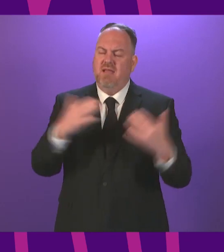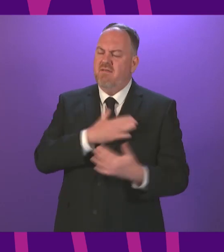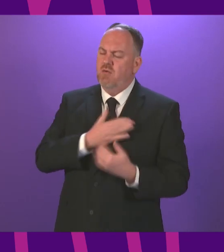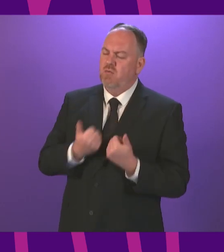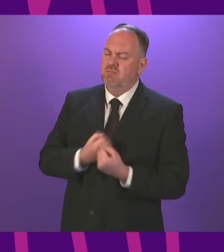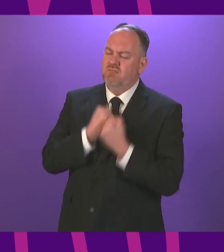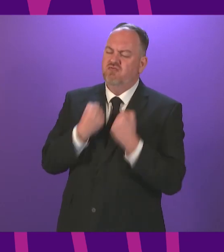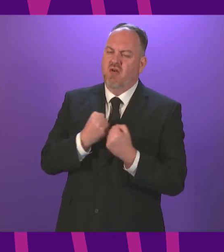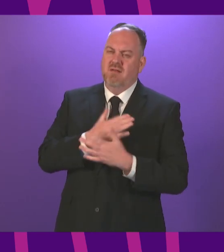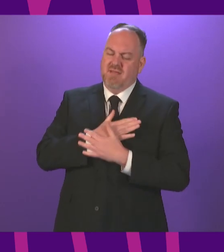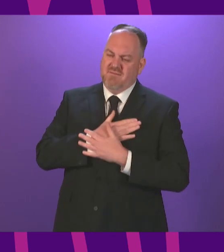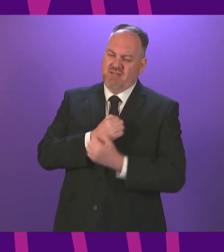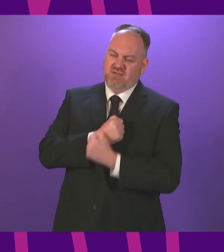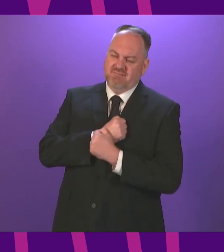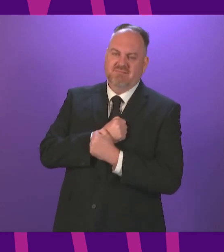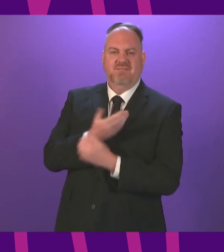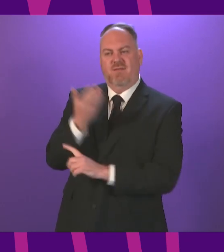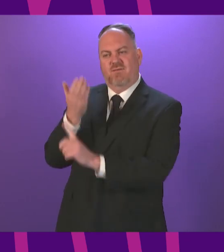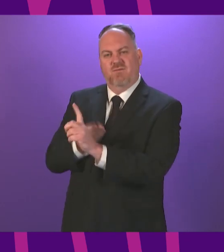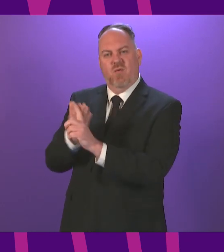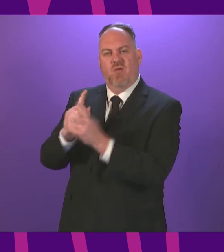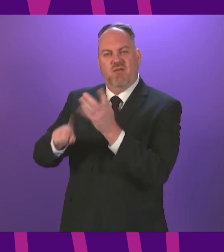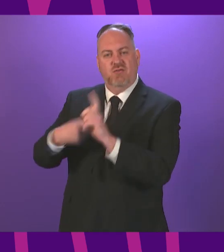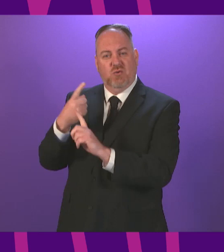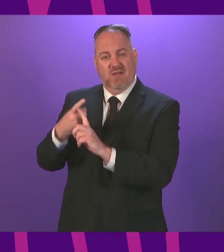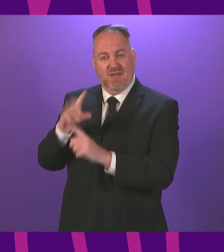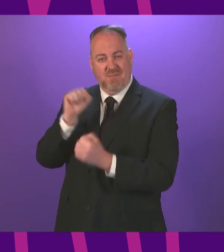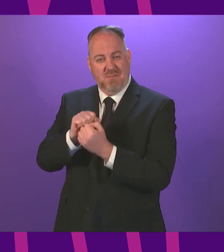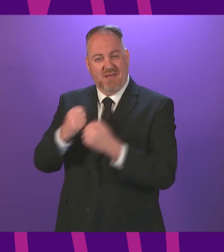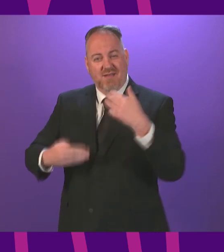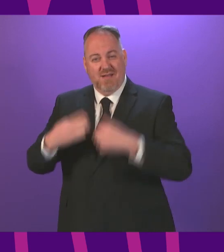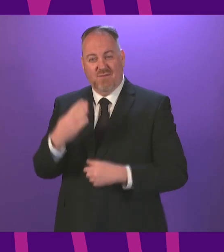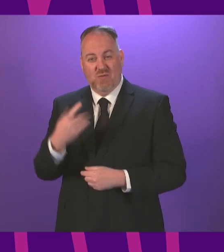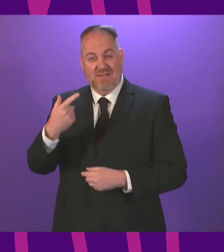On his first royal visit to Edinburgh, in 1947, people gathered just across the street, in the